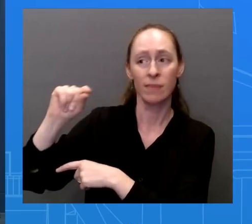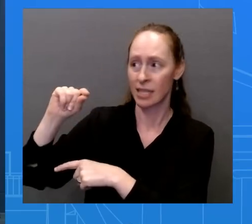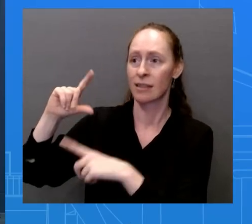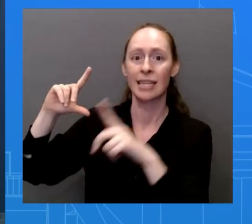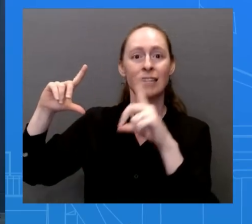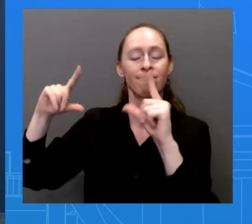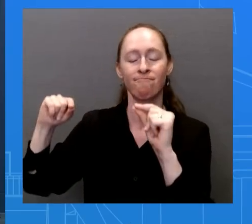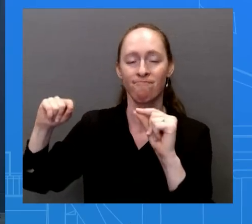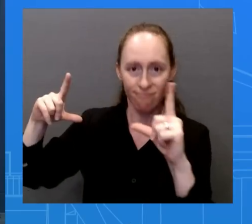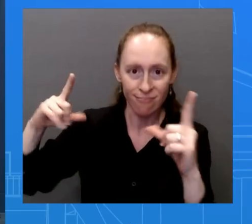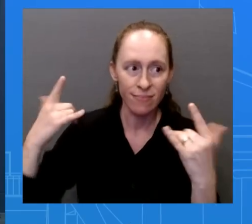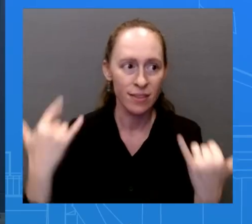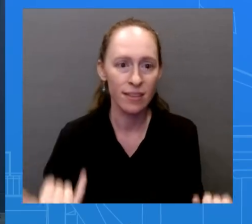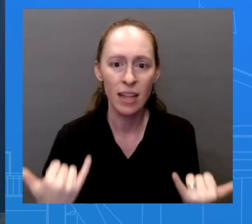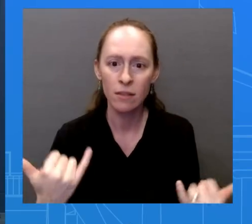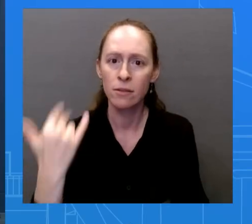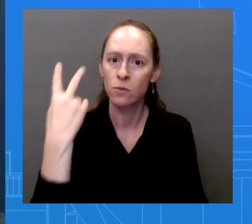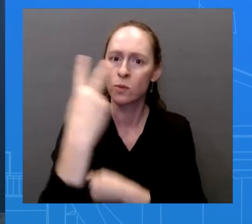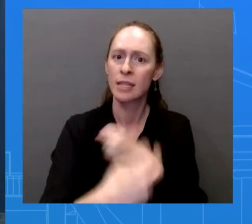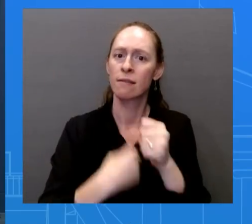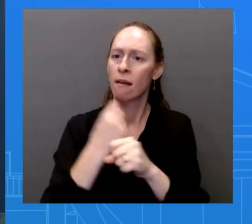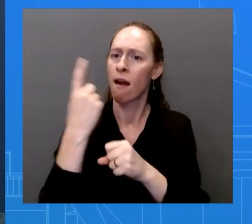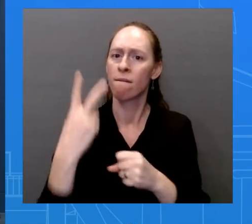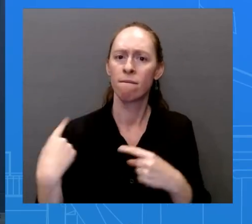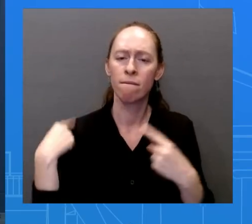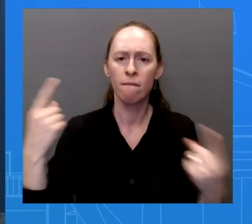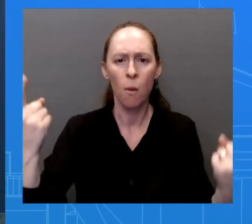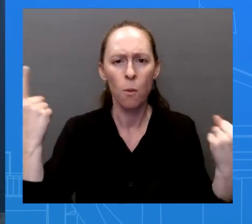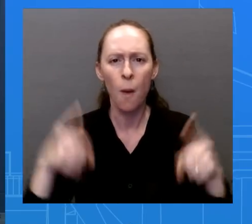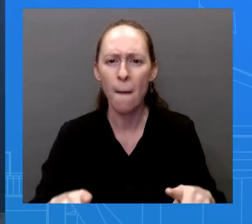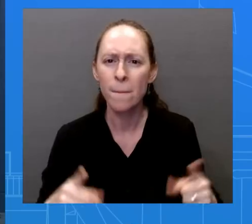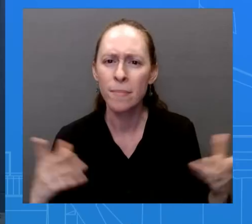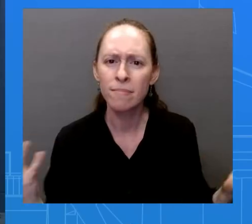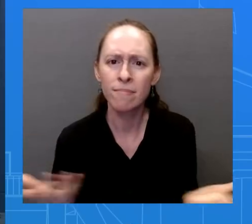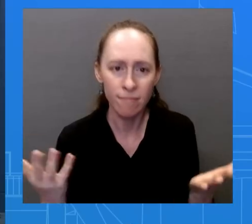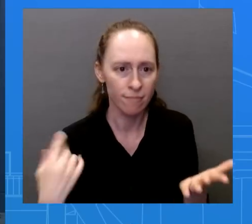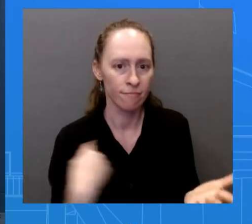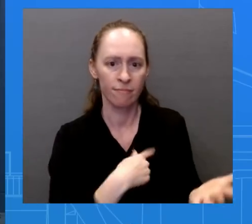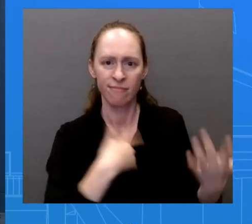if you have a breakthrough infection, your risk of dying from COVID is now close to zero.